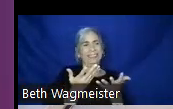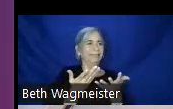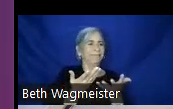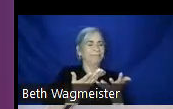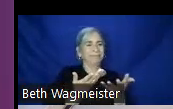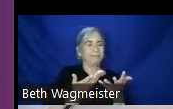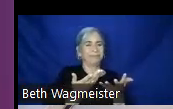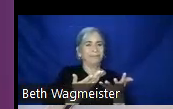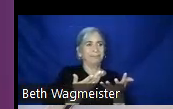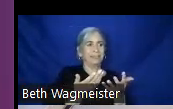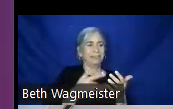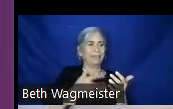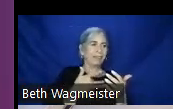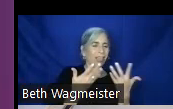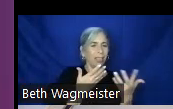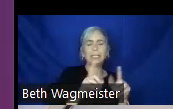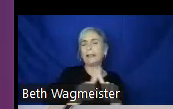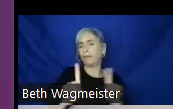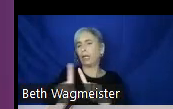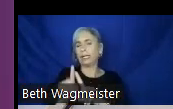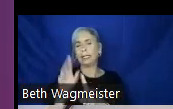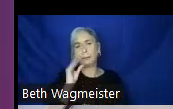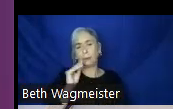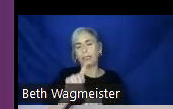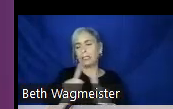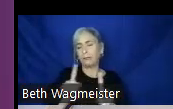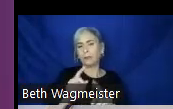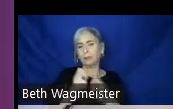you do less there, maybe. Yeah. >> SUSANNA LAURIN: I think it is an